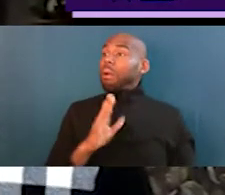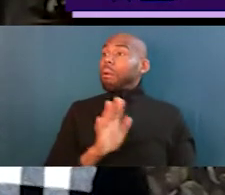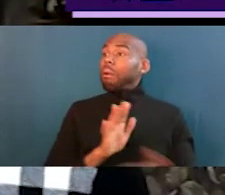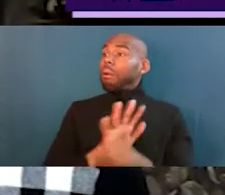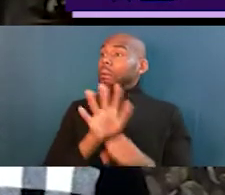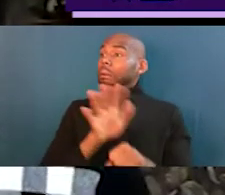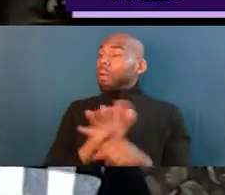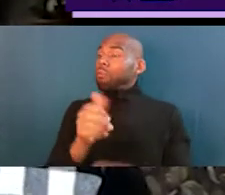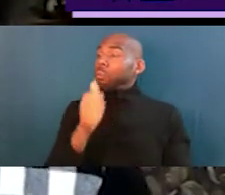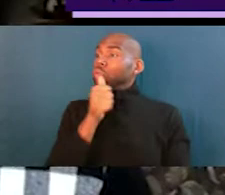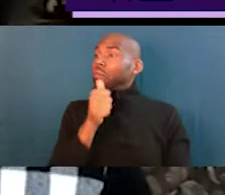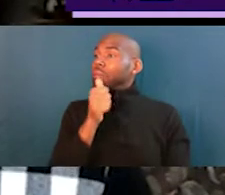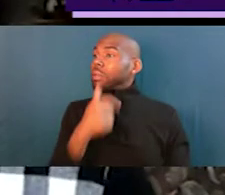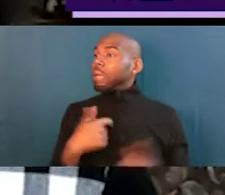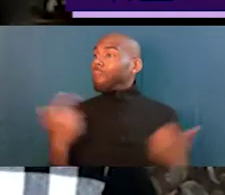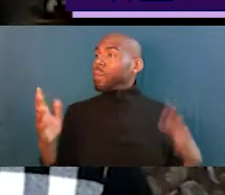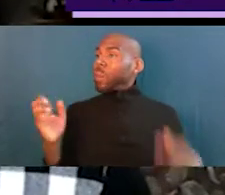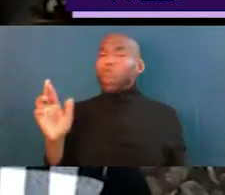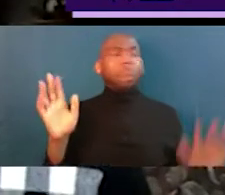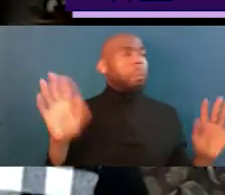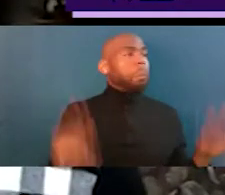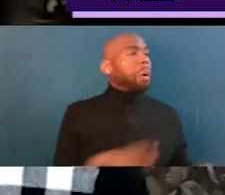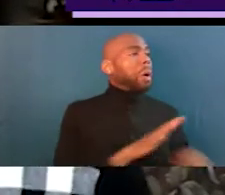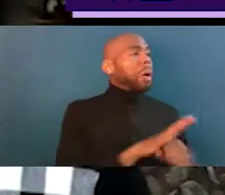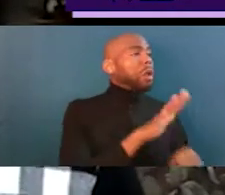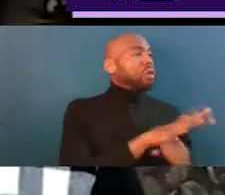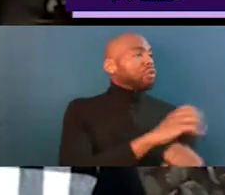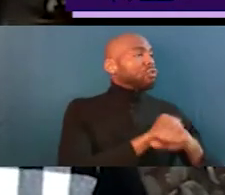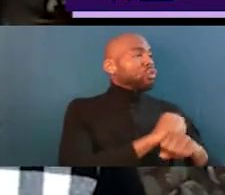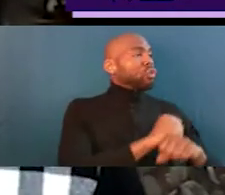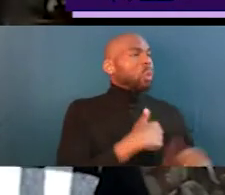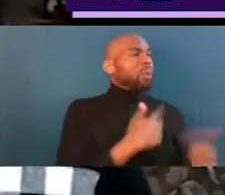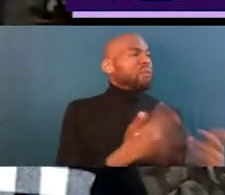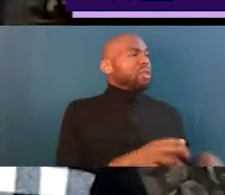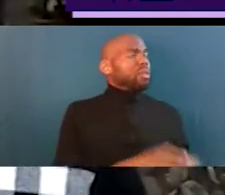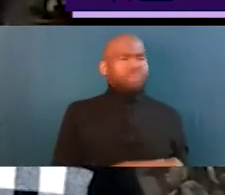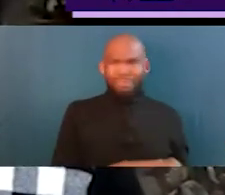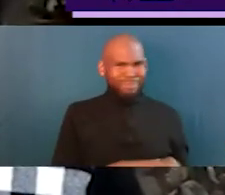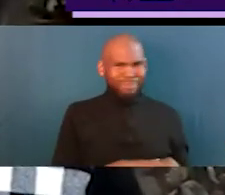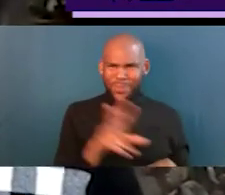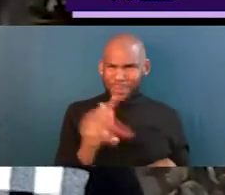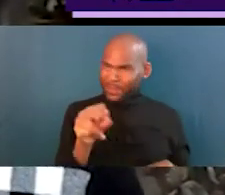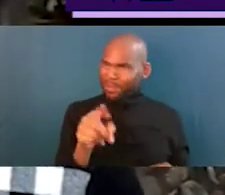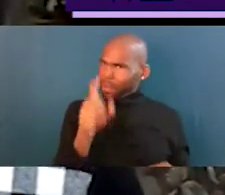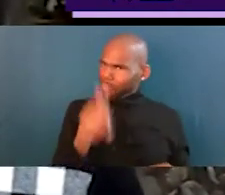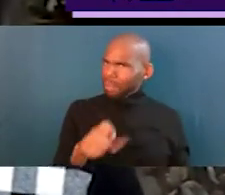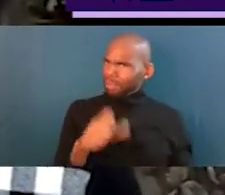privacy, I'm done, or enough security, I'm done, right? Then we should dedicate our time